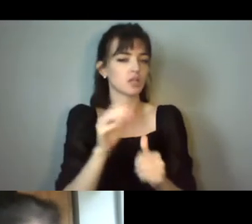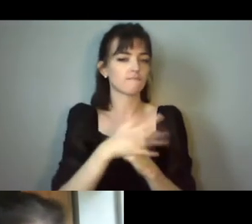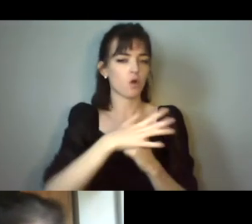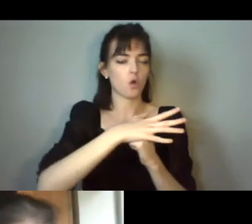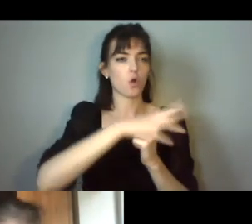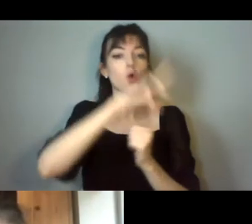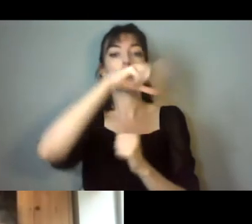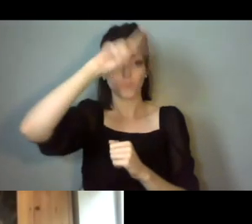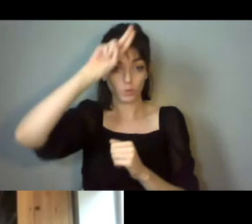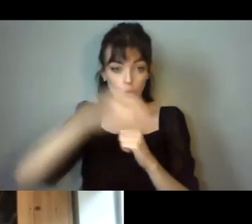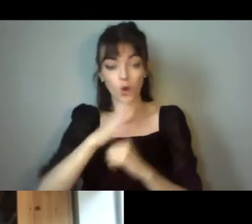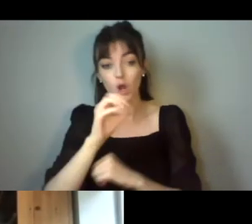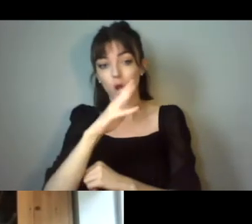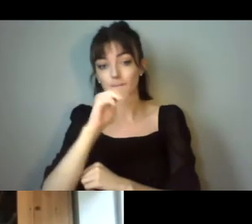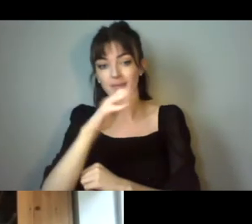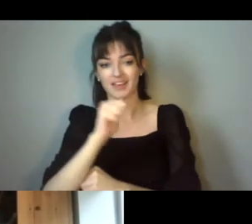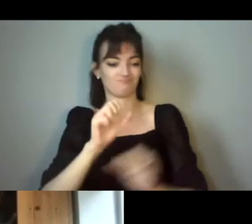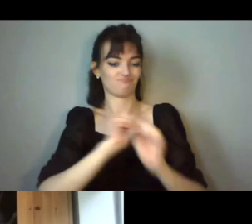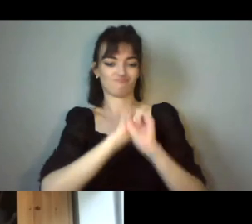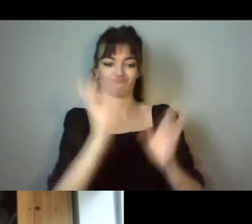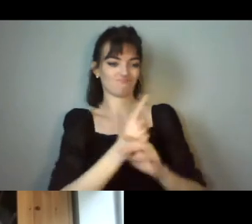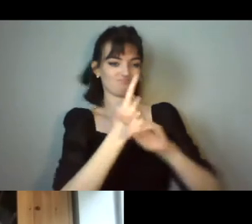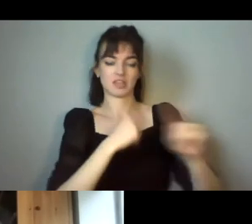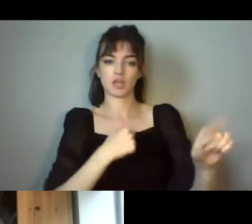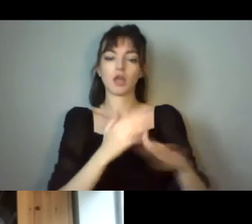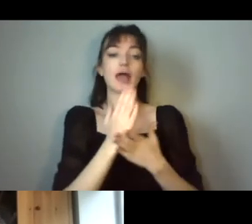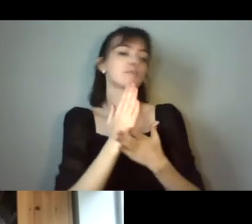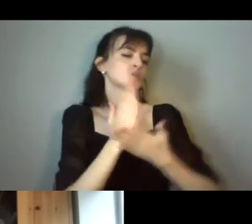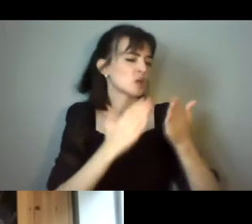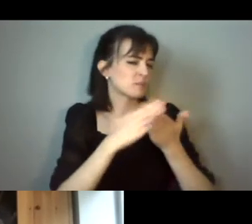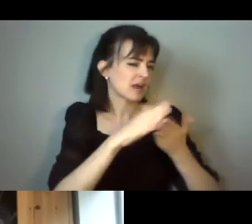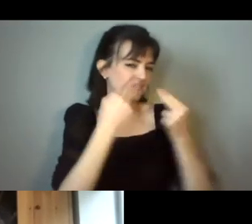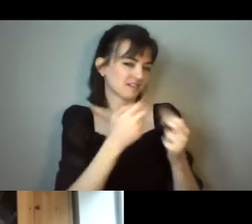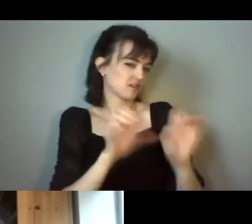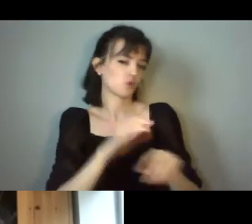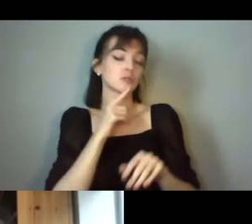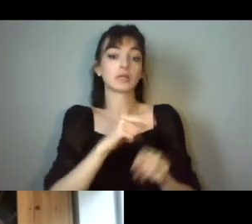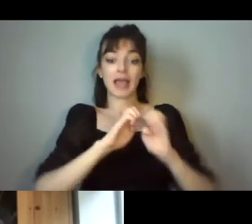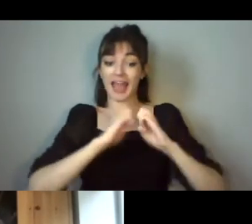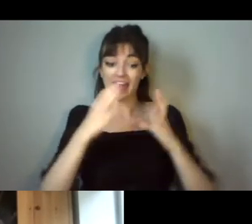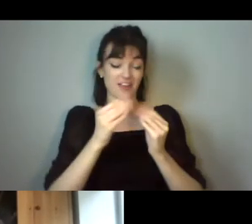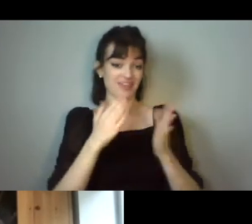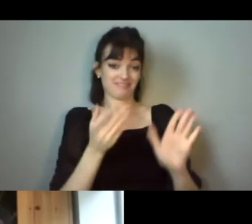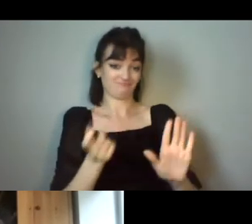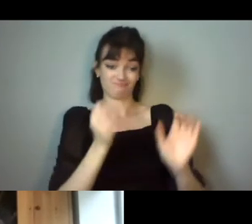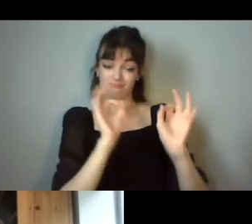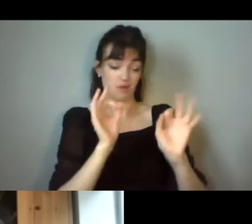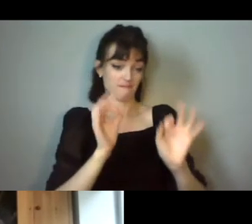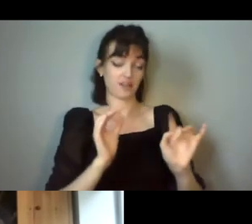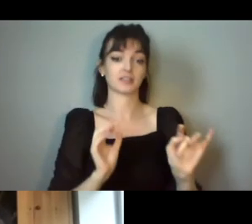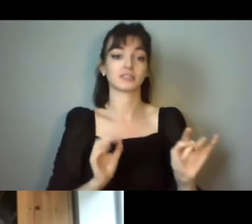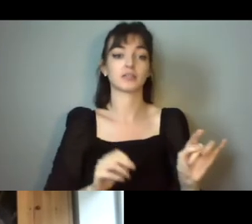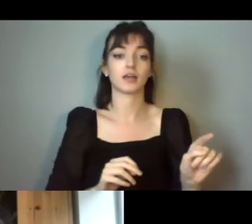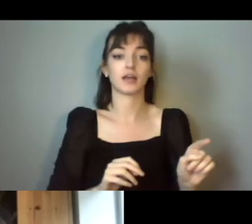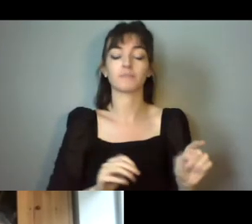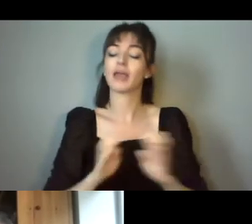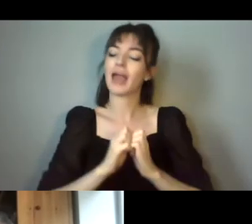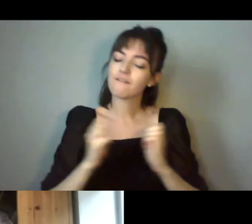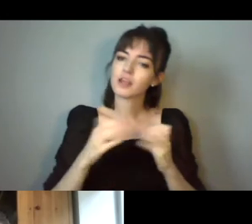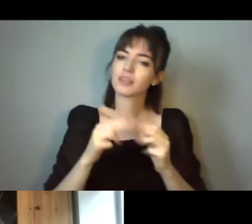with some caveats of course and everything needs to be everything can improve. But I